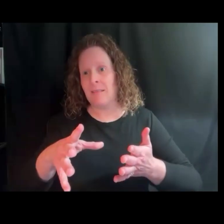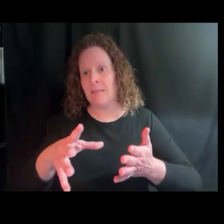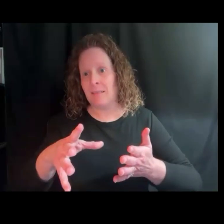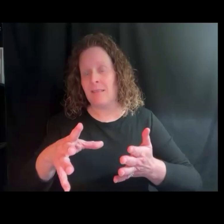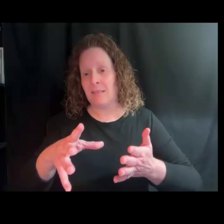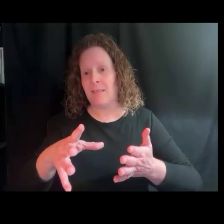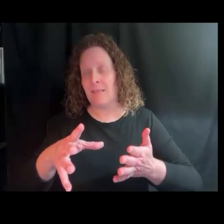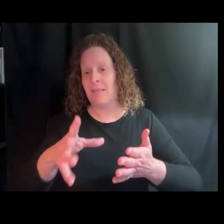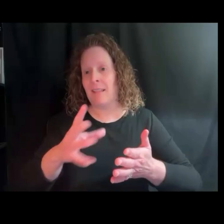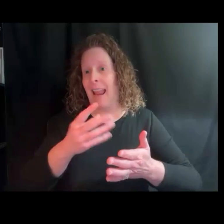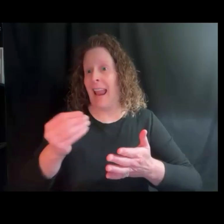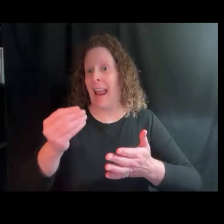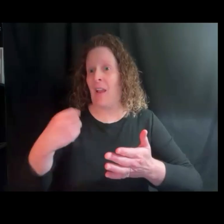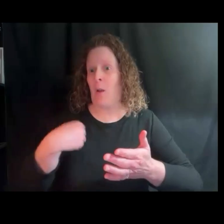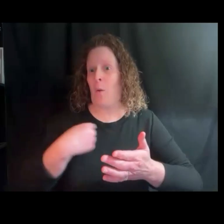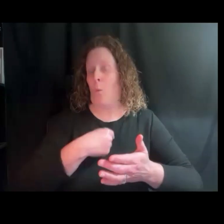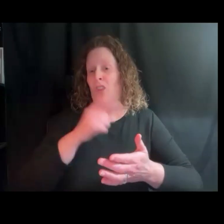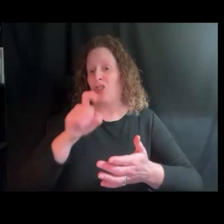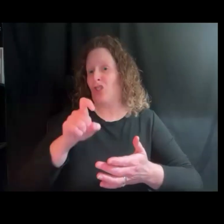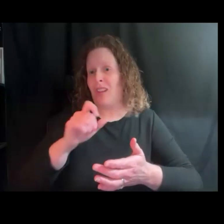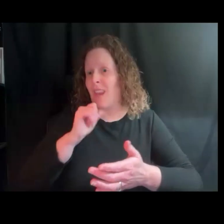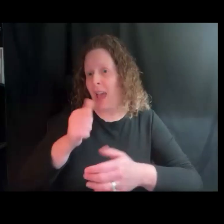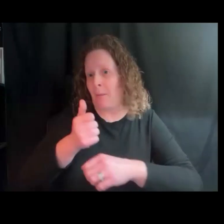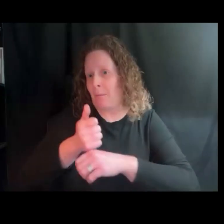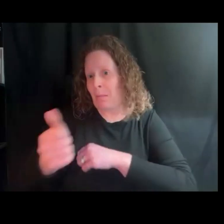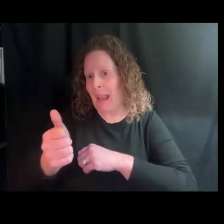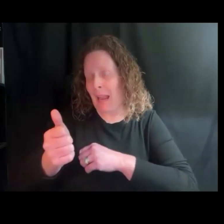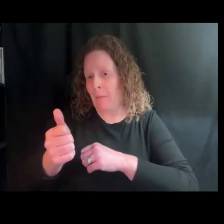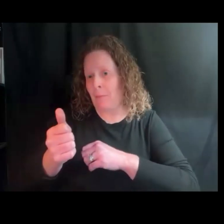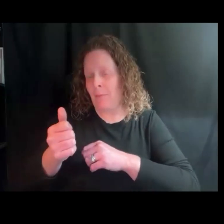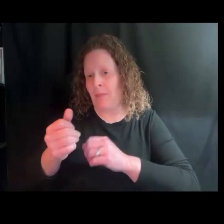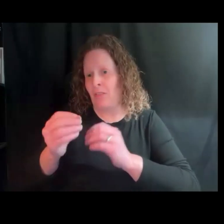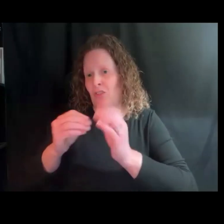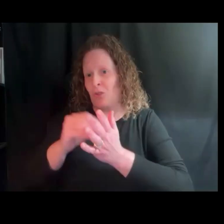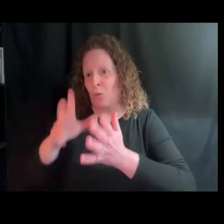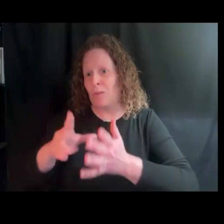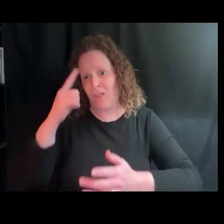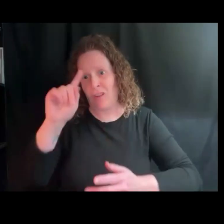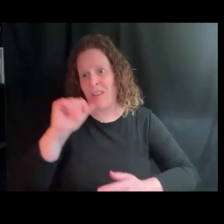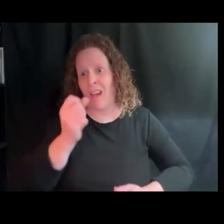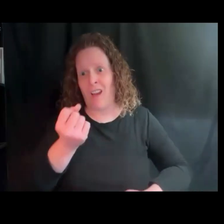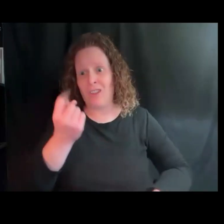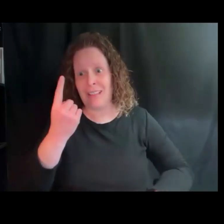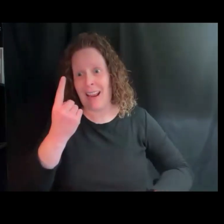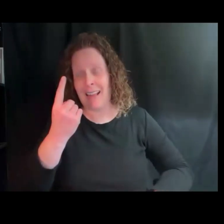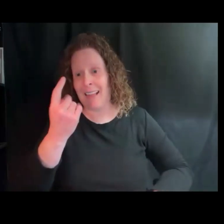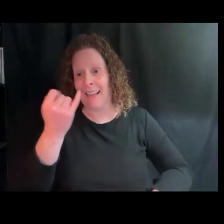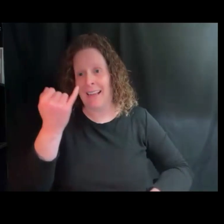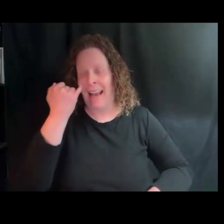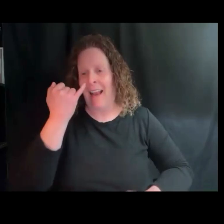much sense to the students. So we should not hold the interpreter responsible